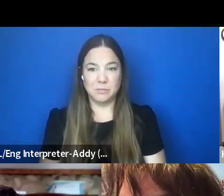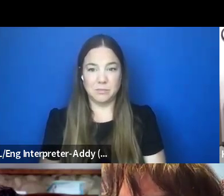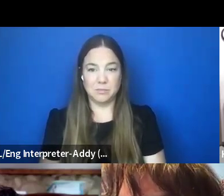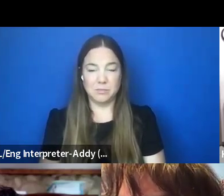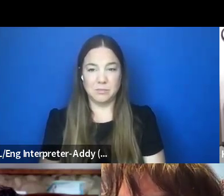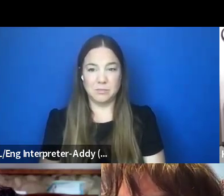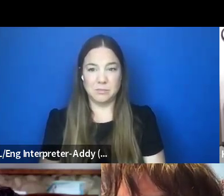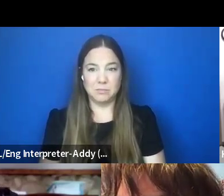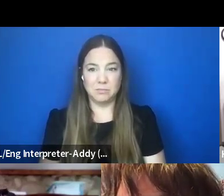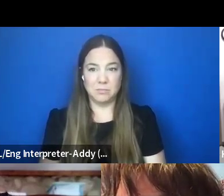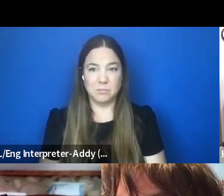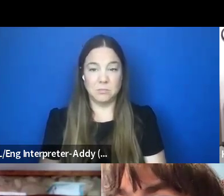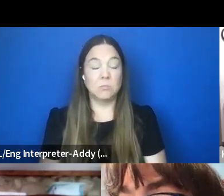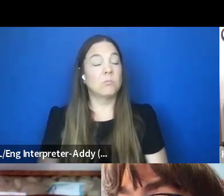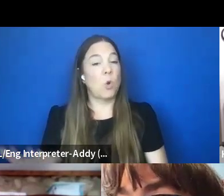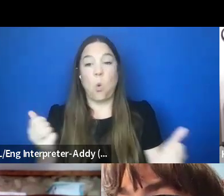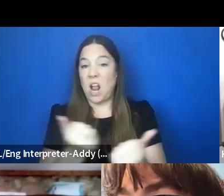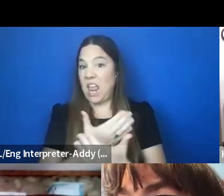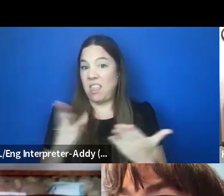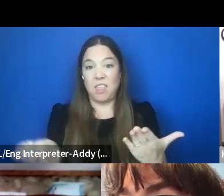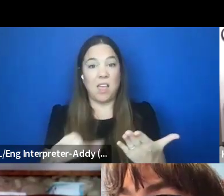Don Dew: or anything else, as far as